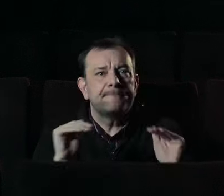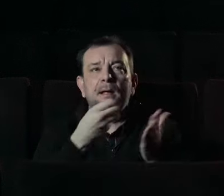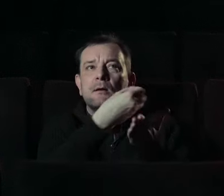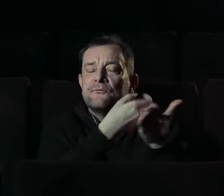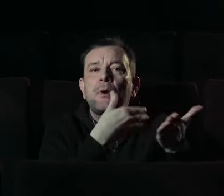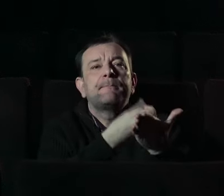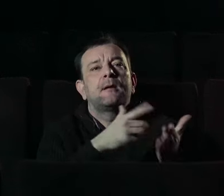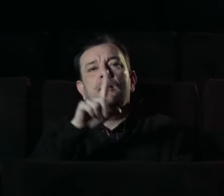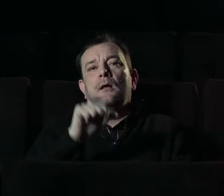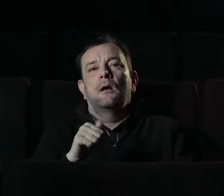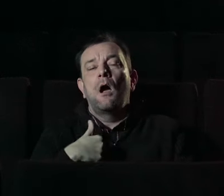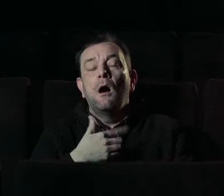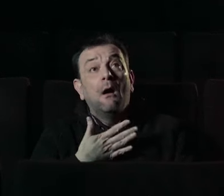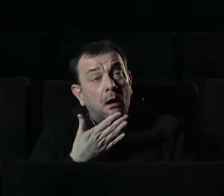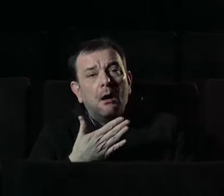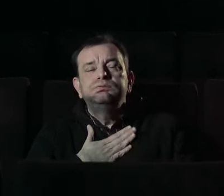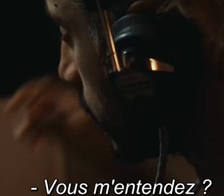on what the character might have felt or experienced.